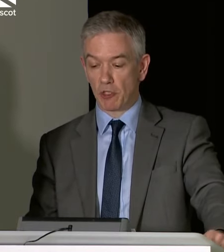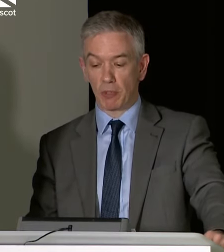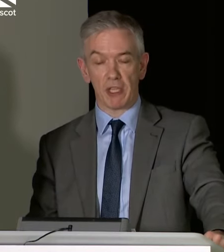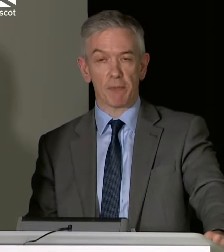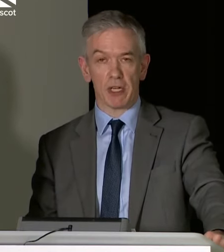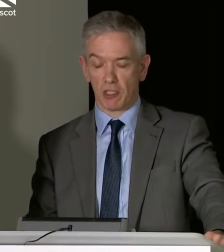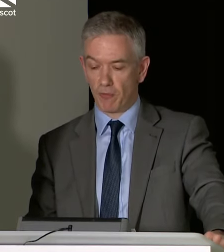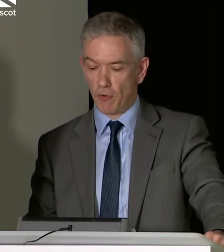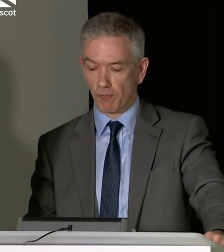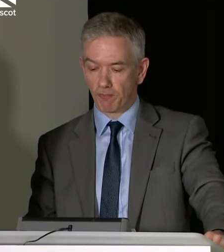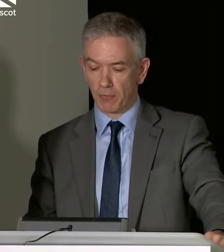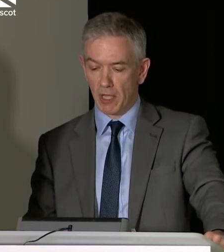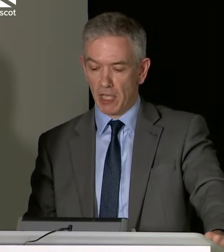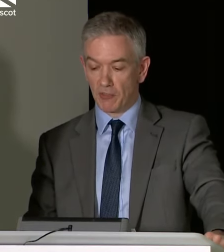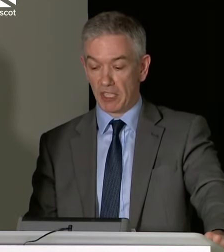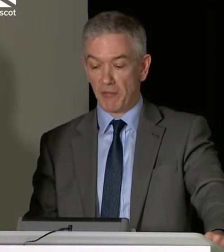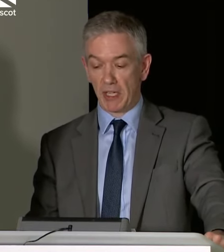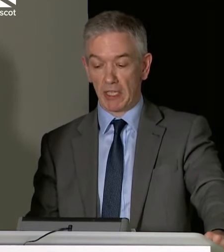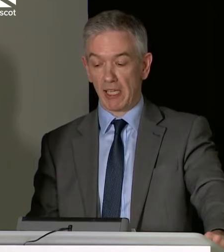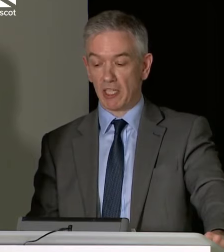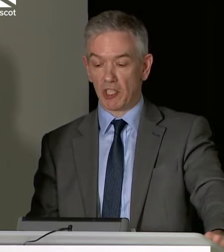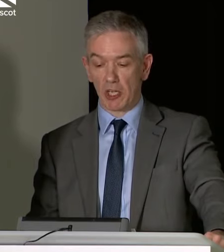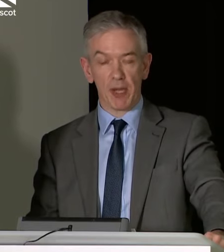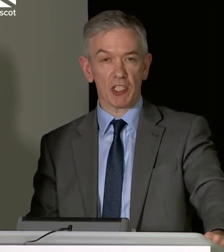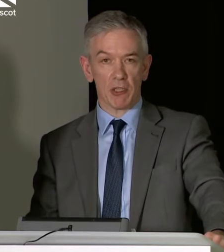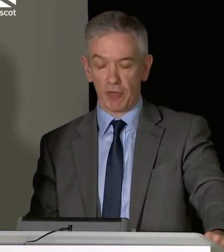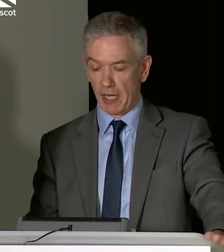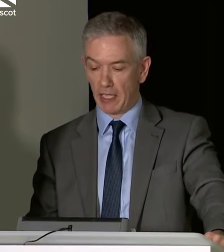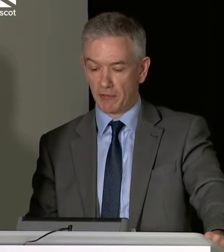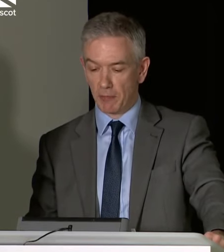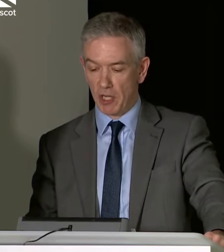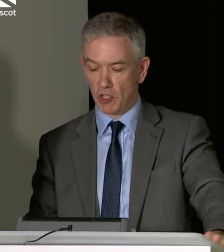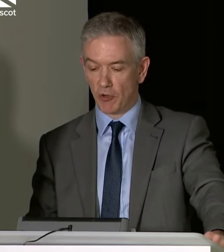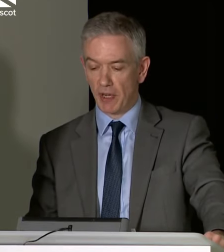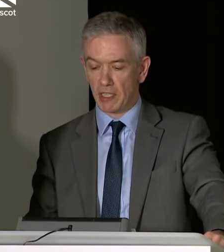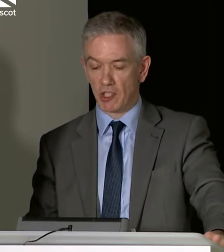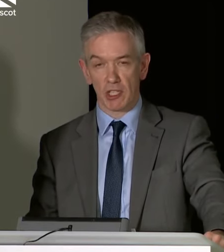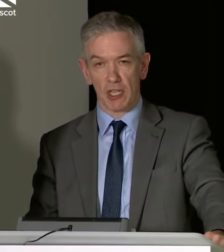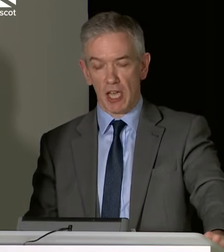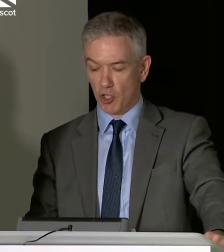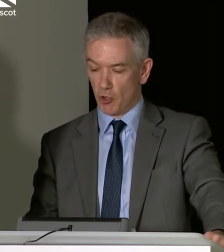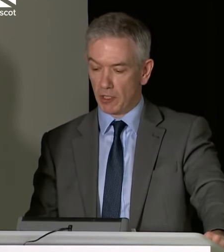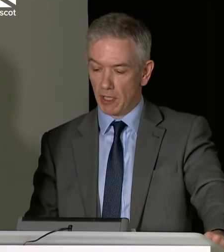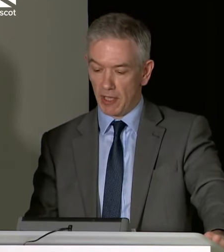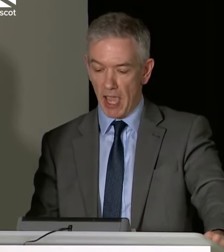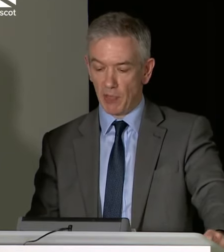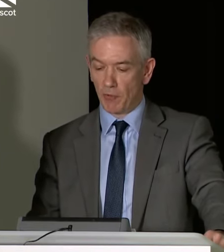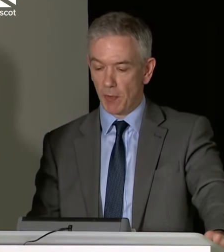able to play their part to the full. They've significantly increased our capacity for airlifting patients off islands, ensuring that anyone from our